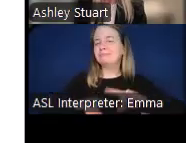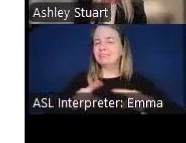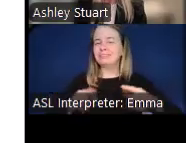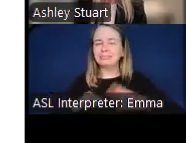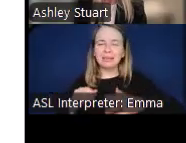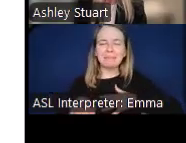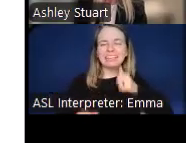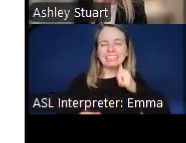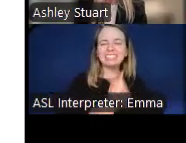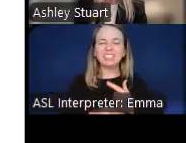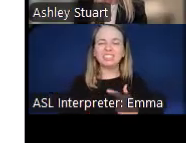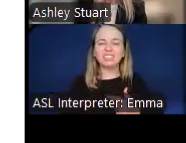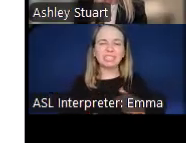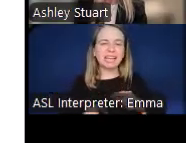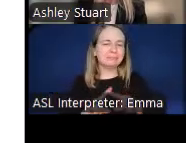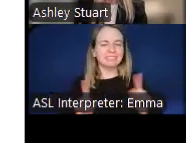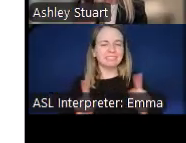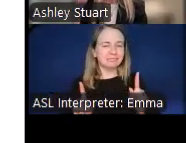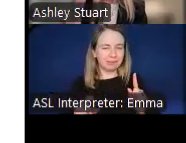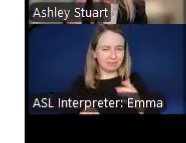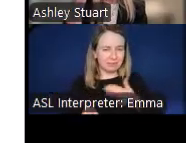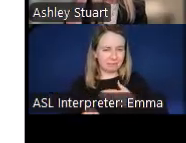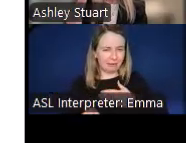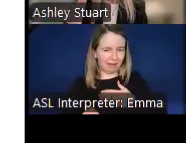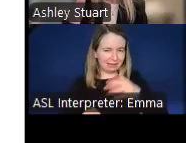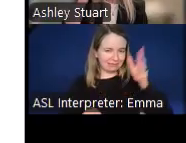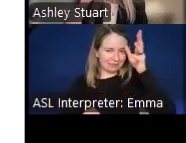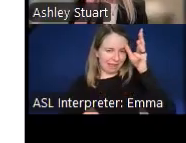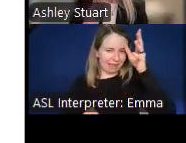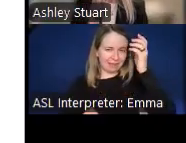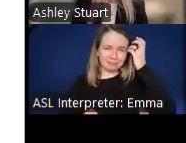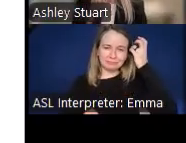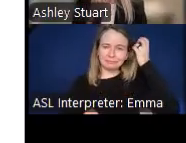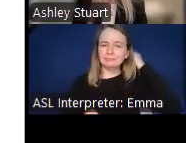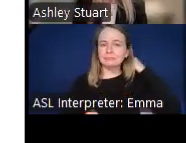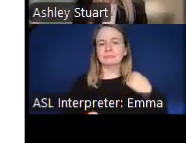sister, I'm different than my my dad, and so